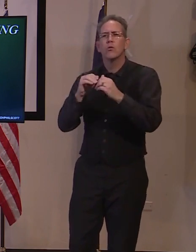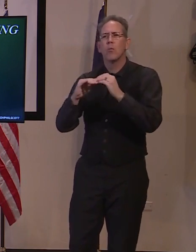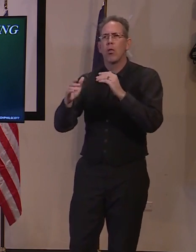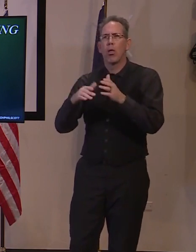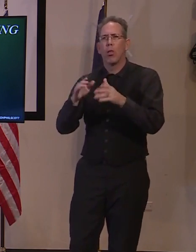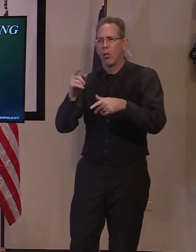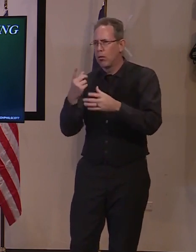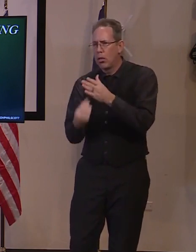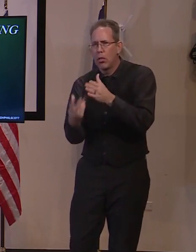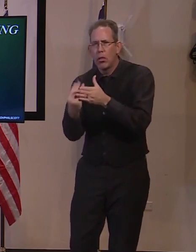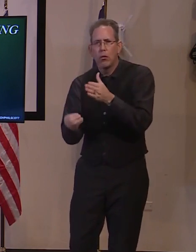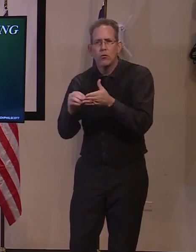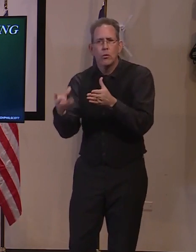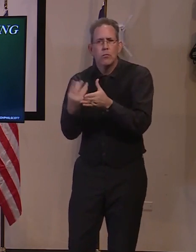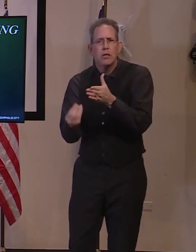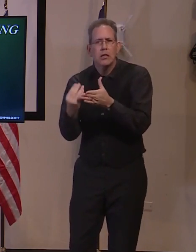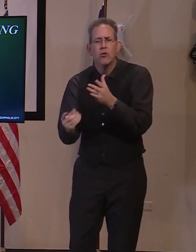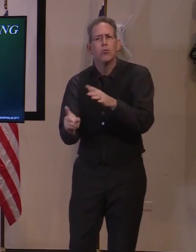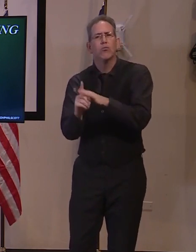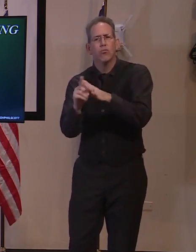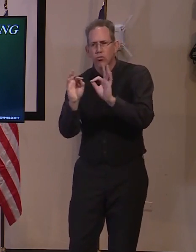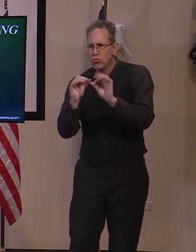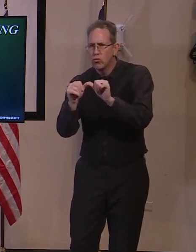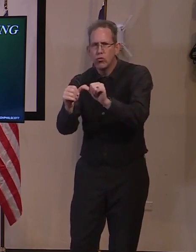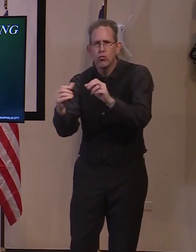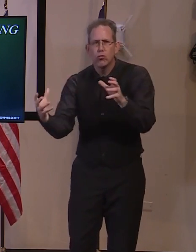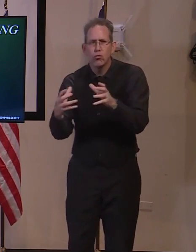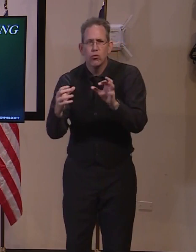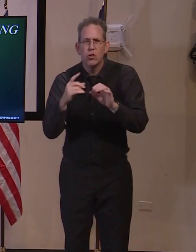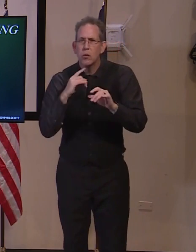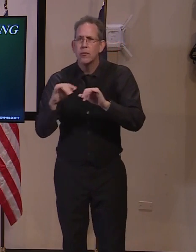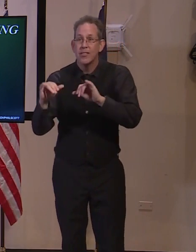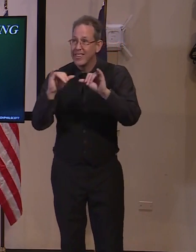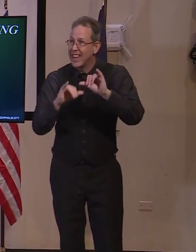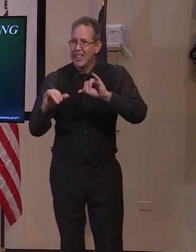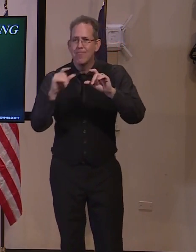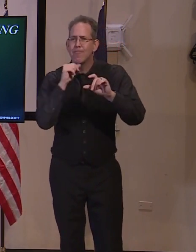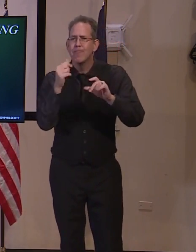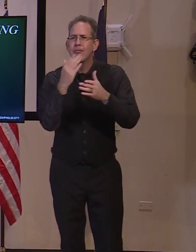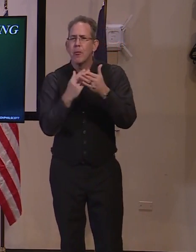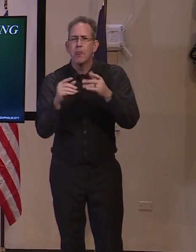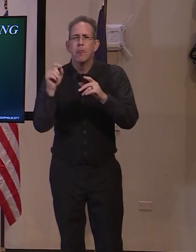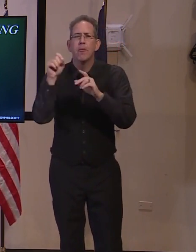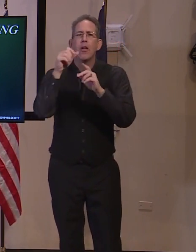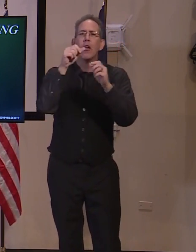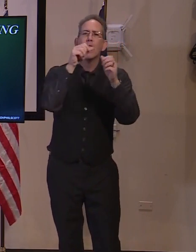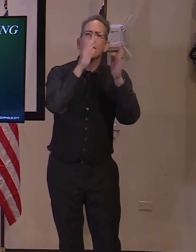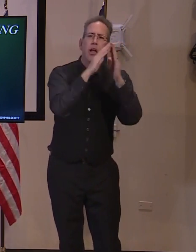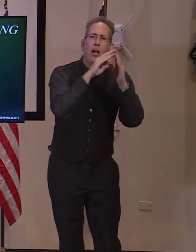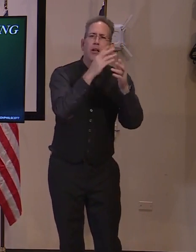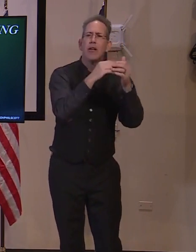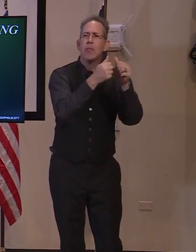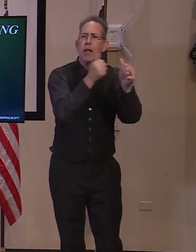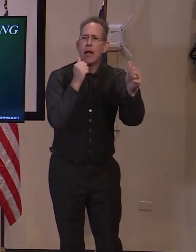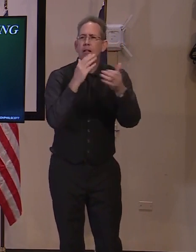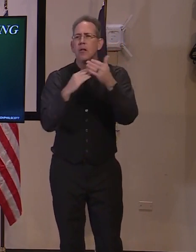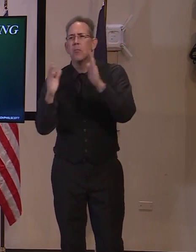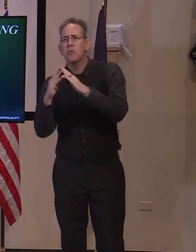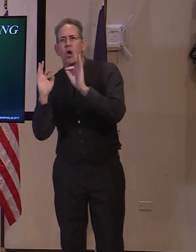the state due to the differences in vaccination rates, some elementary schools will have higher student vaccination rates than others, so we